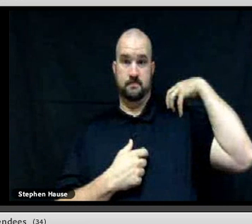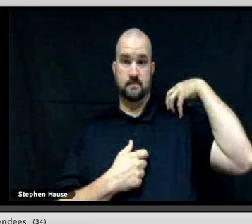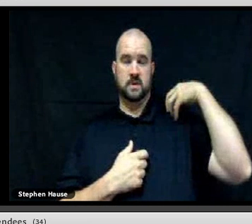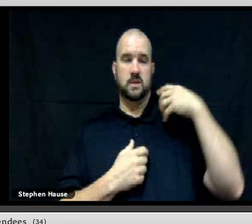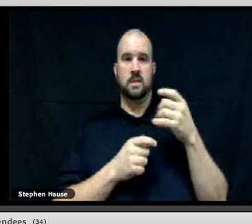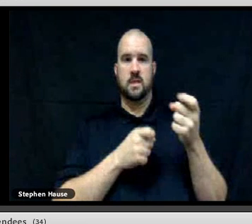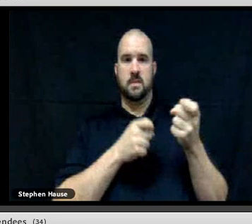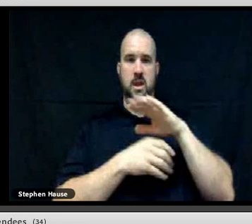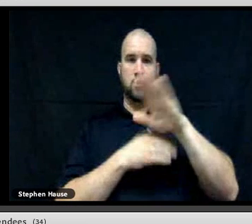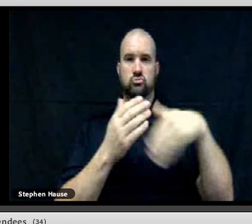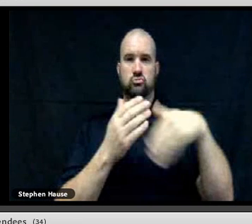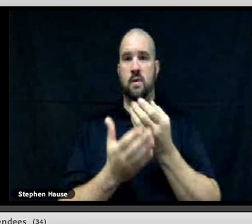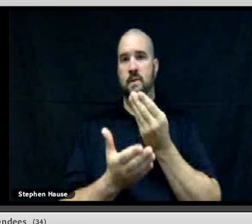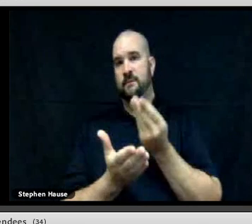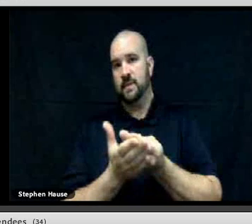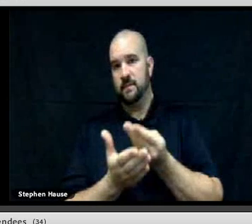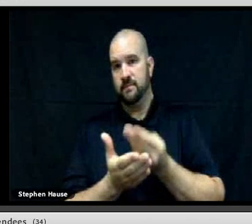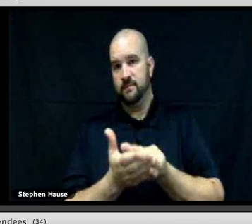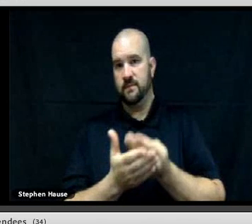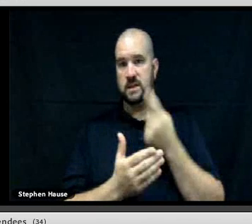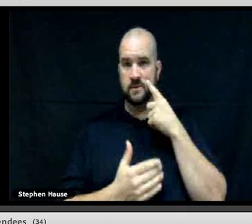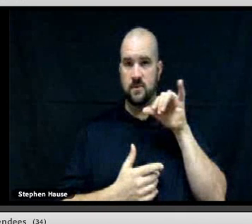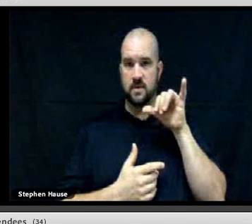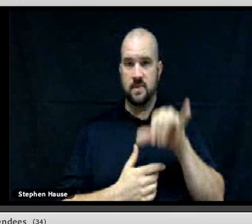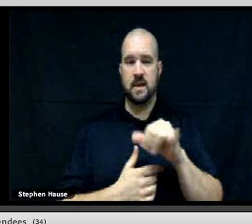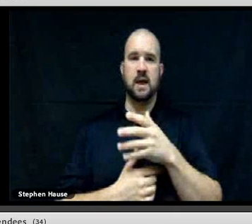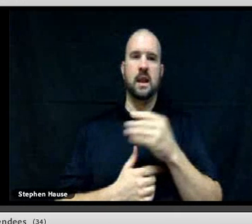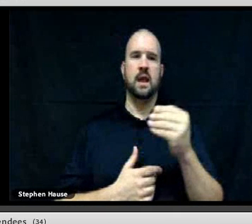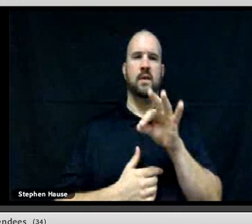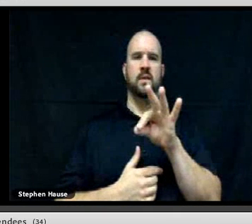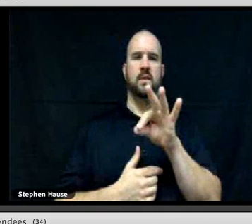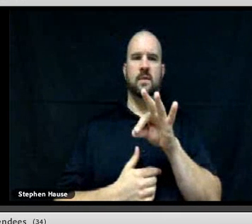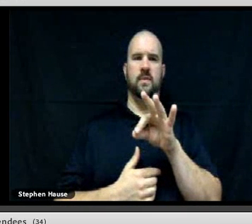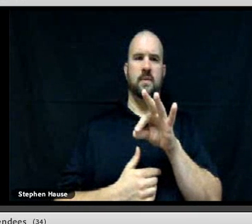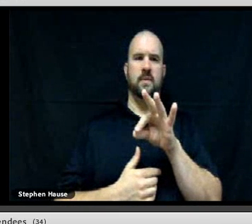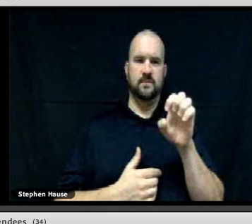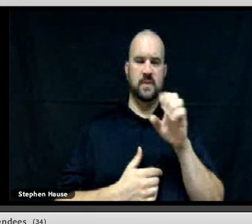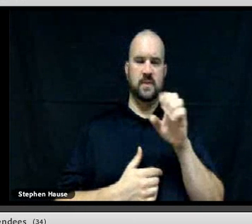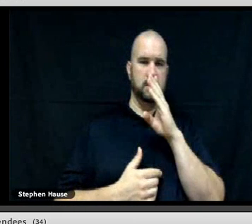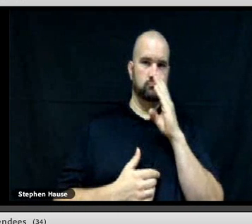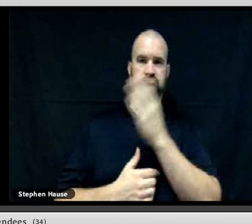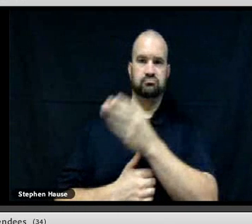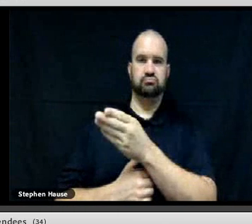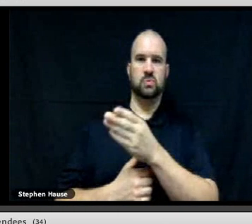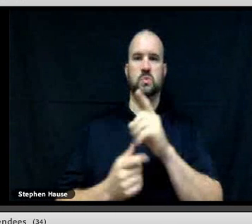as well as, um, the feed directly to DPLA and the communication between DPLA